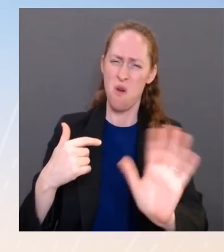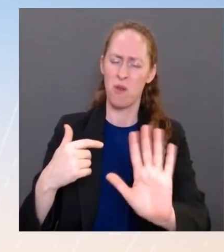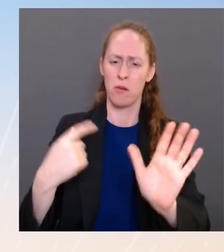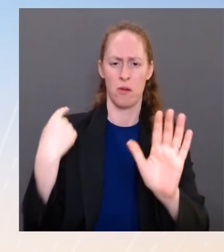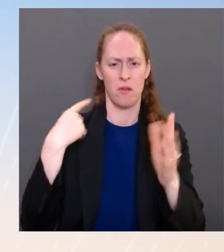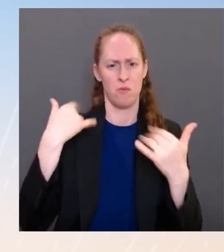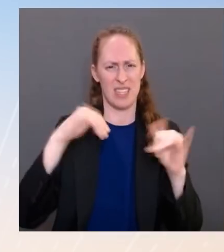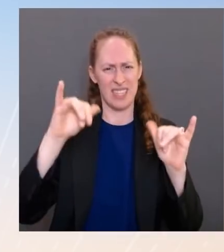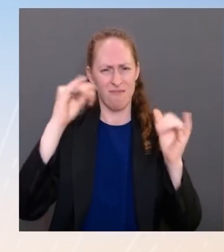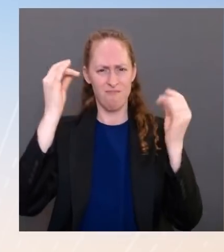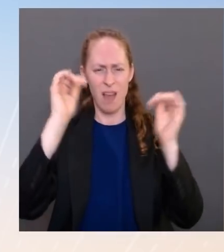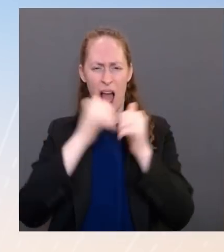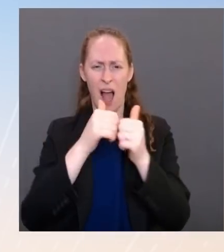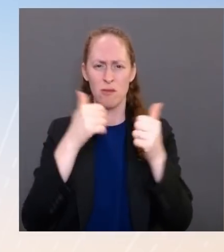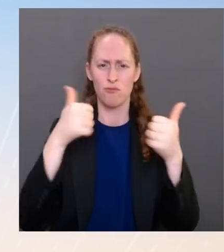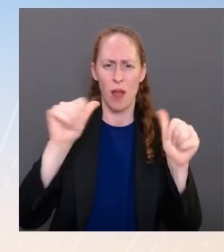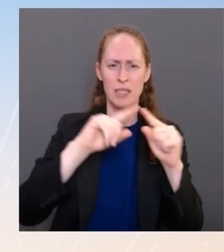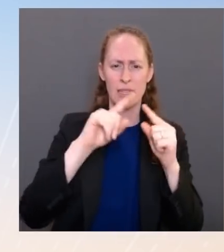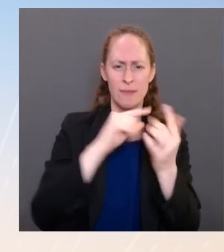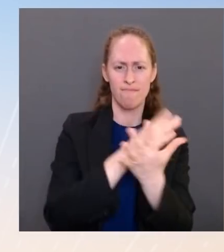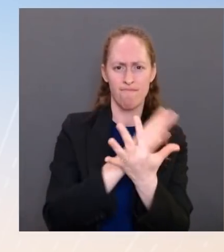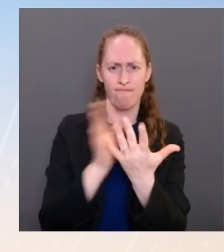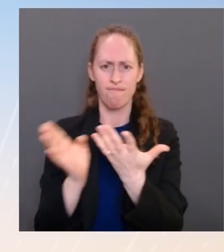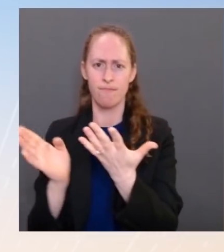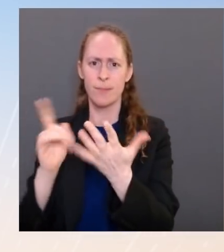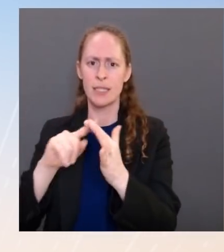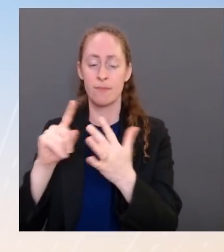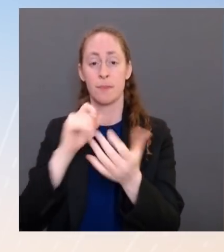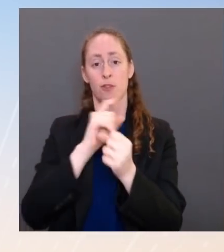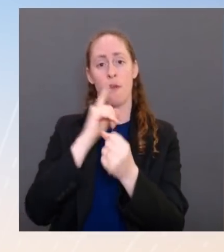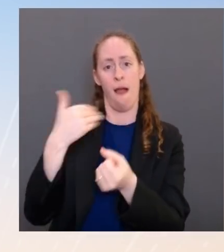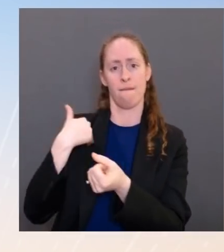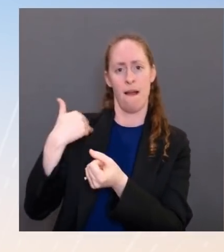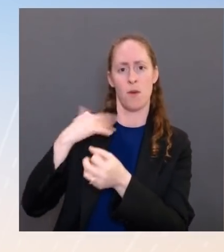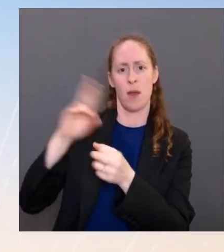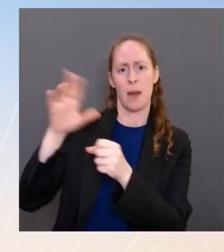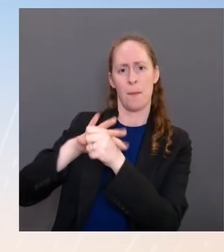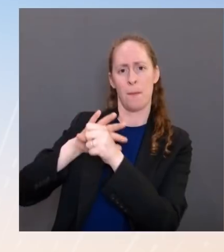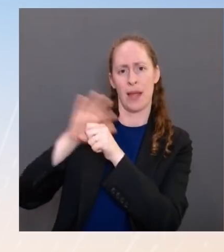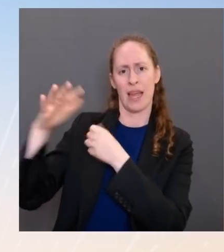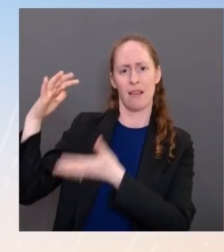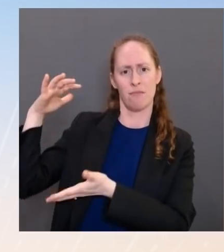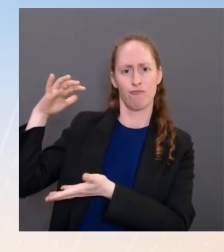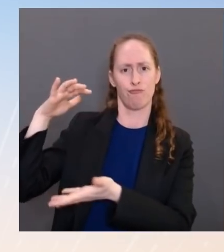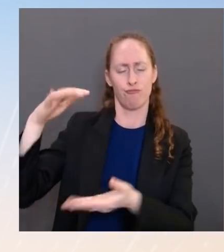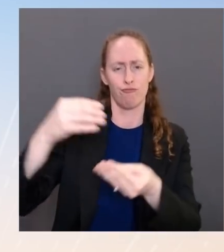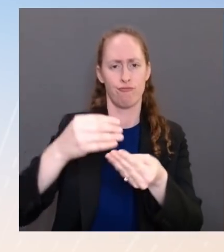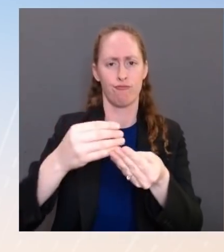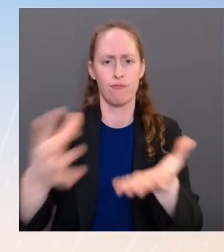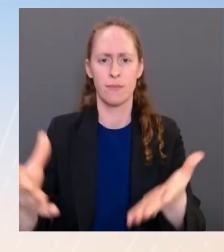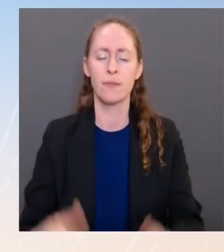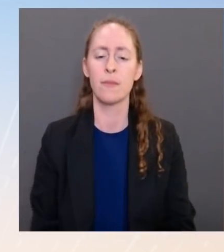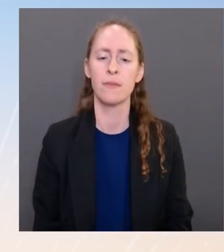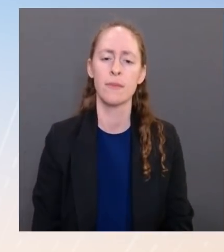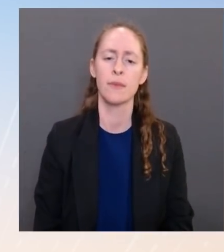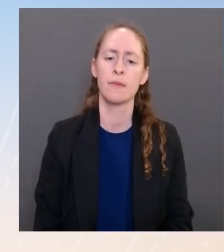the demand out there in the market. But the point is: When there is enough oil out there in the market, oil prices come down, as we've seen them come down,